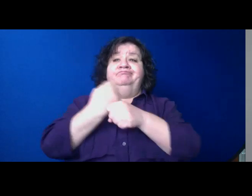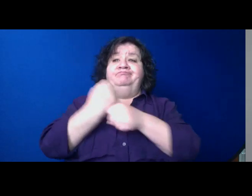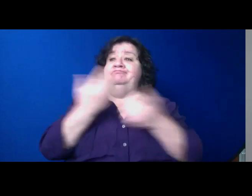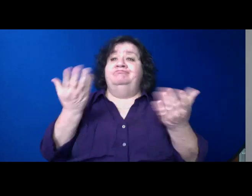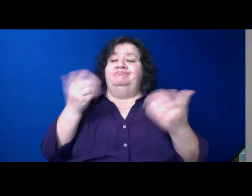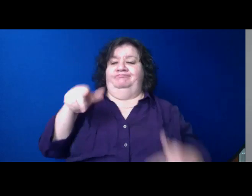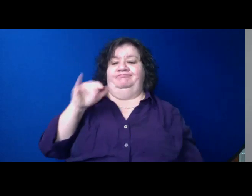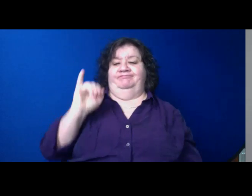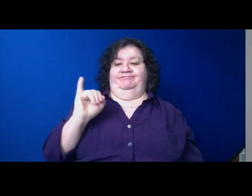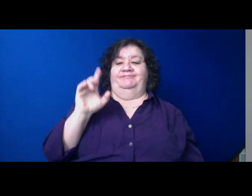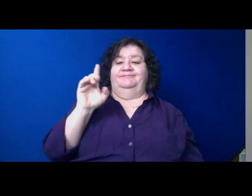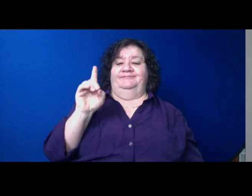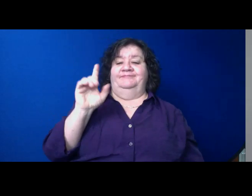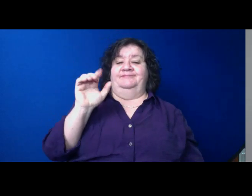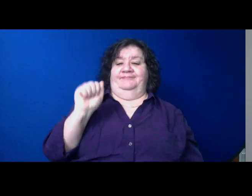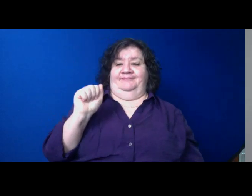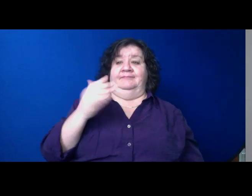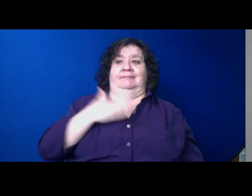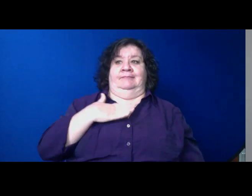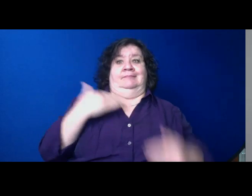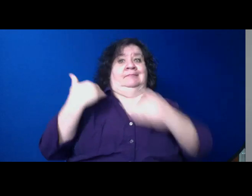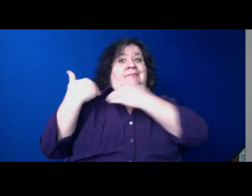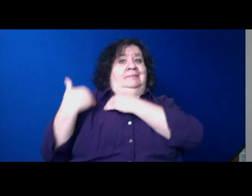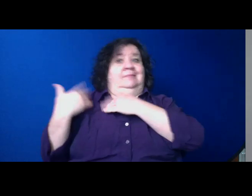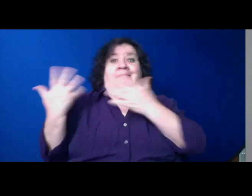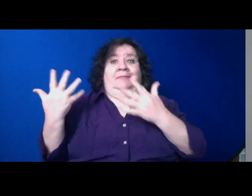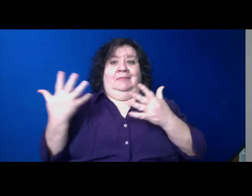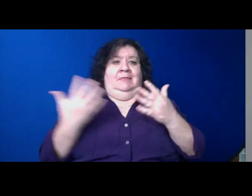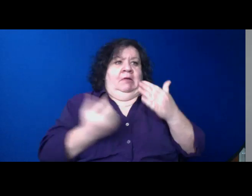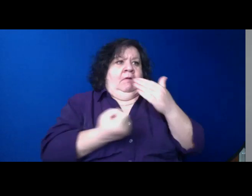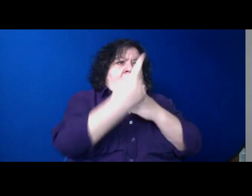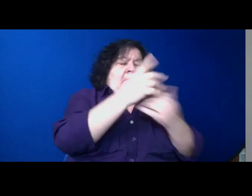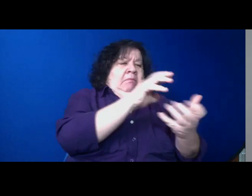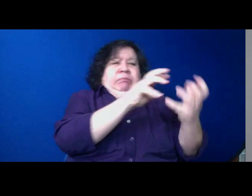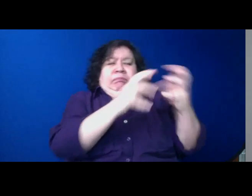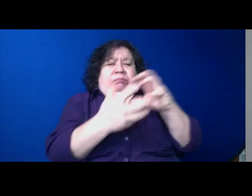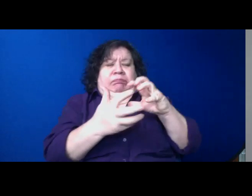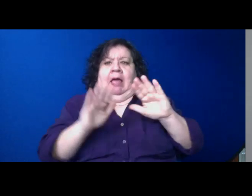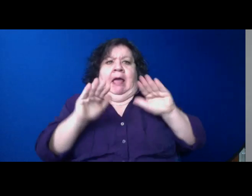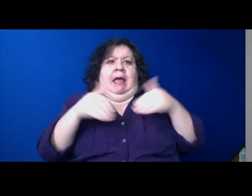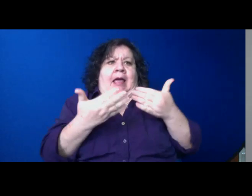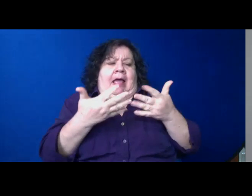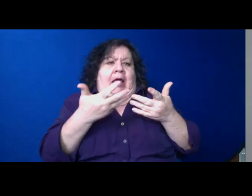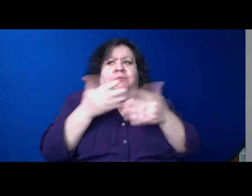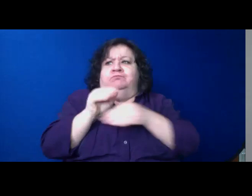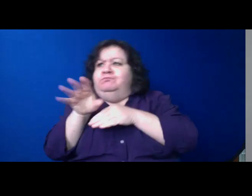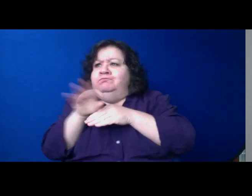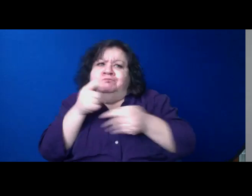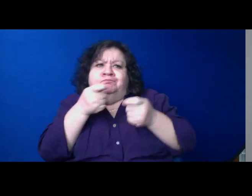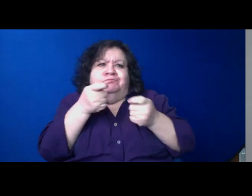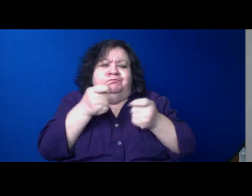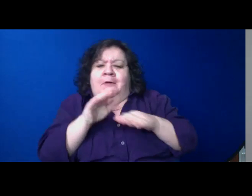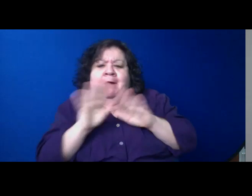as we all would would admit there are so many um emergency situations happening these days that